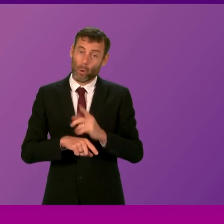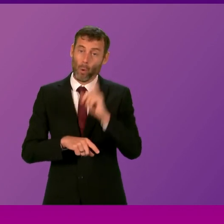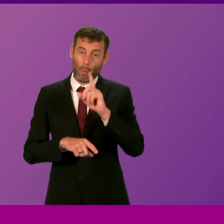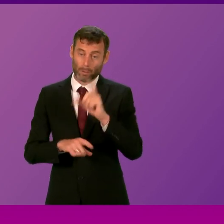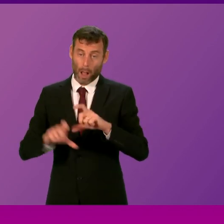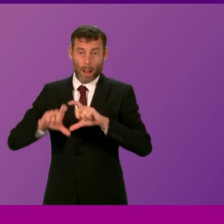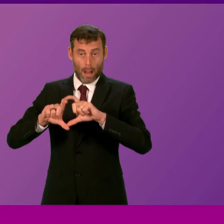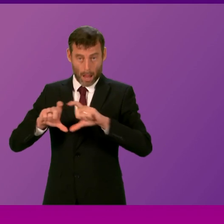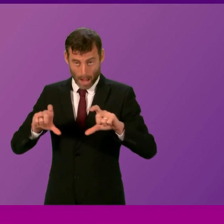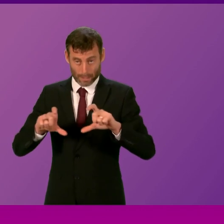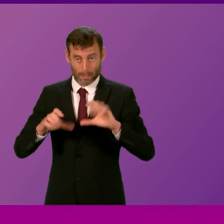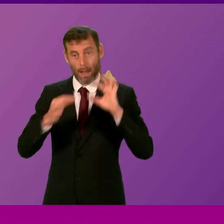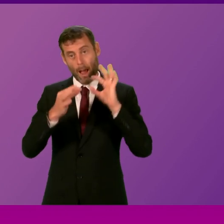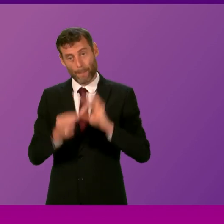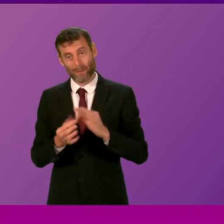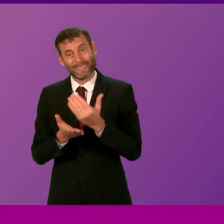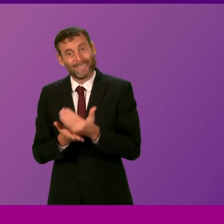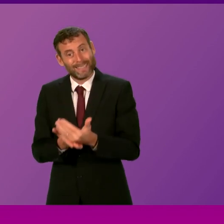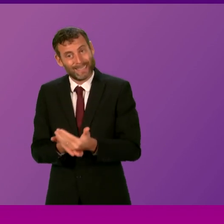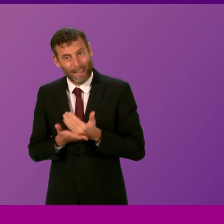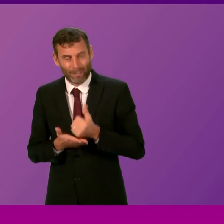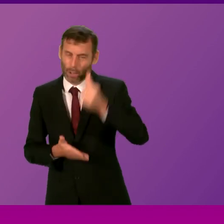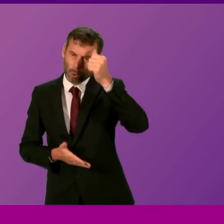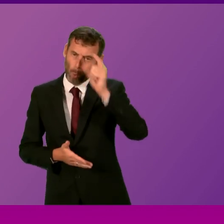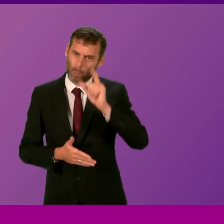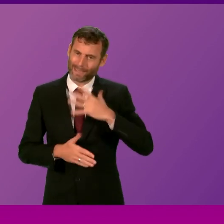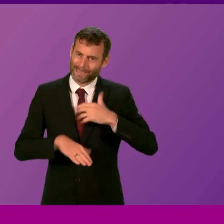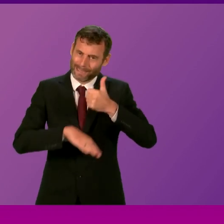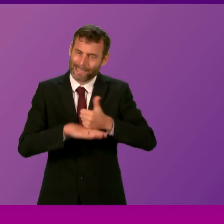measures—that is all—not to put themselves in the position of being afraid or scared.